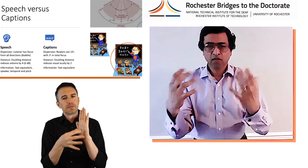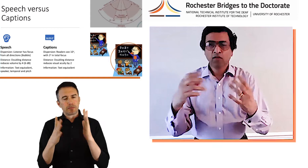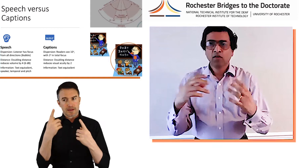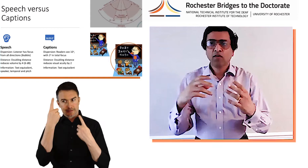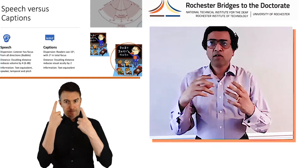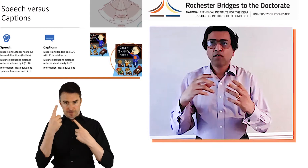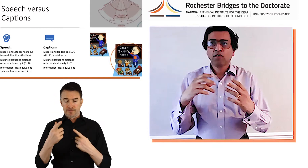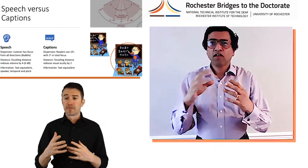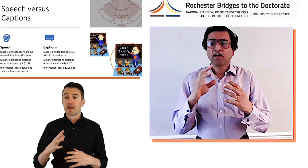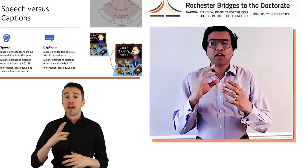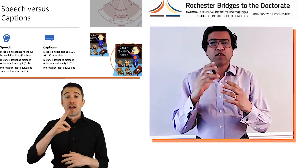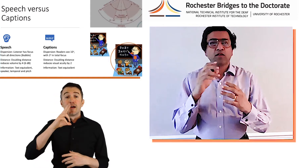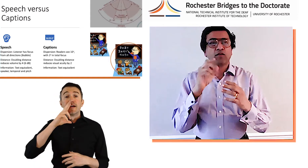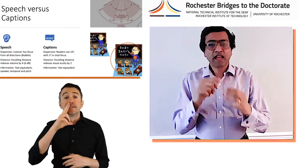if you think about that...